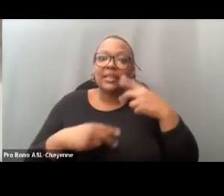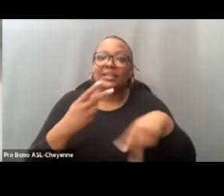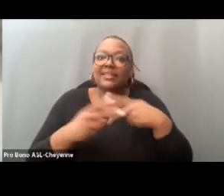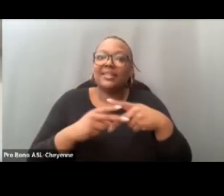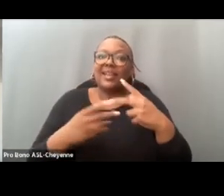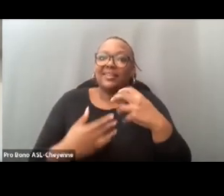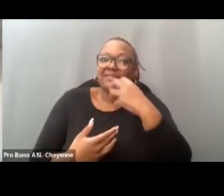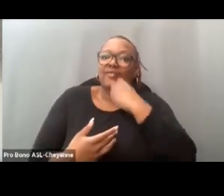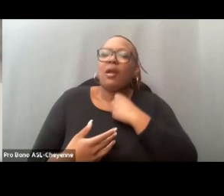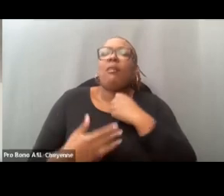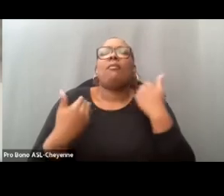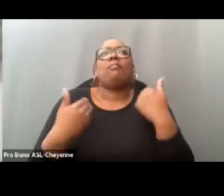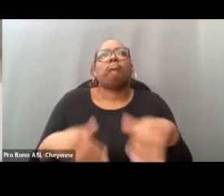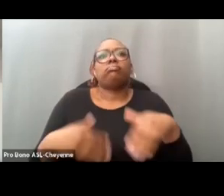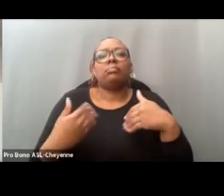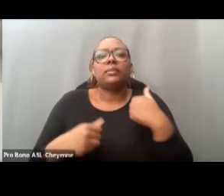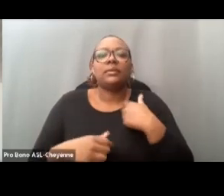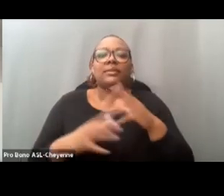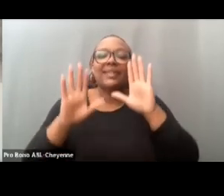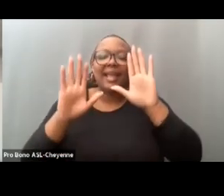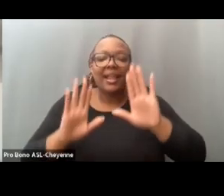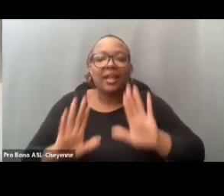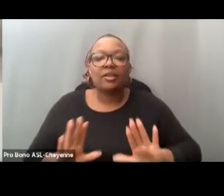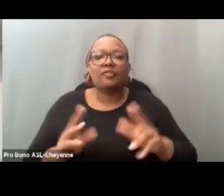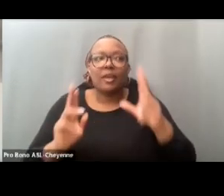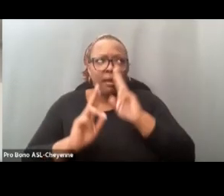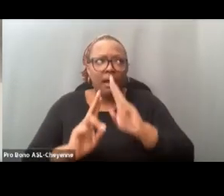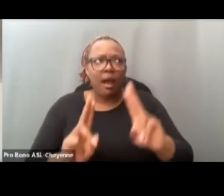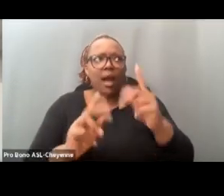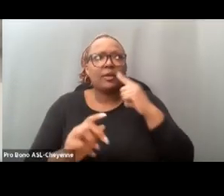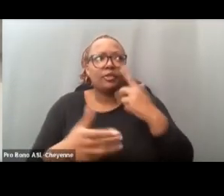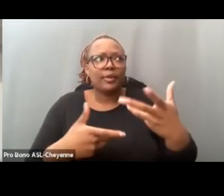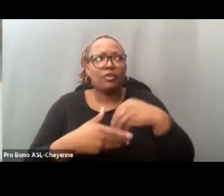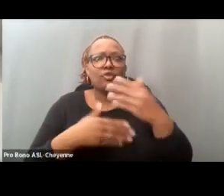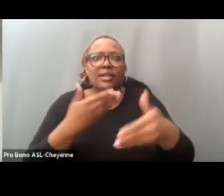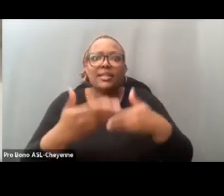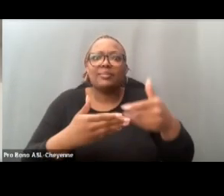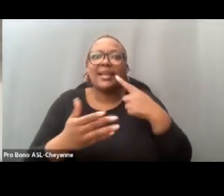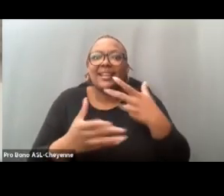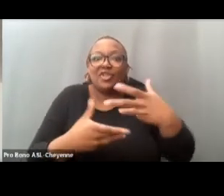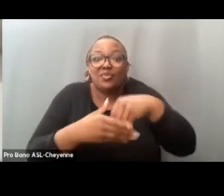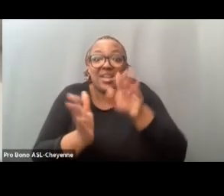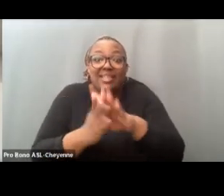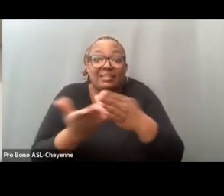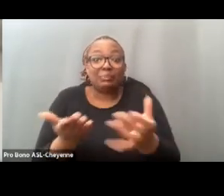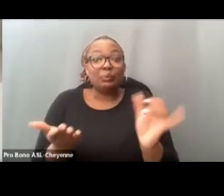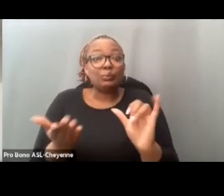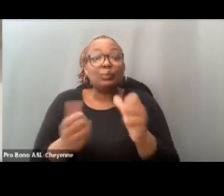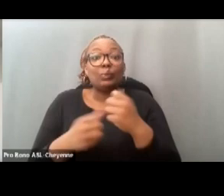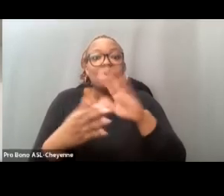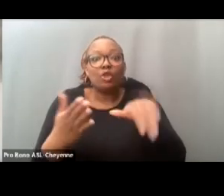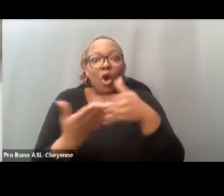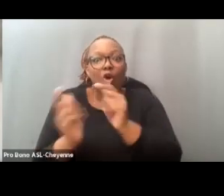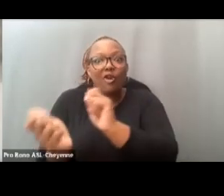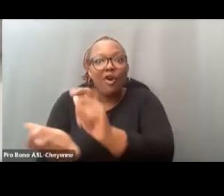It's really an incredible honor to be part of this book with all of you.